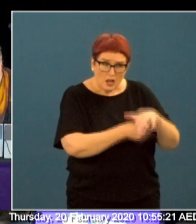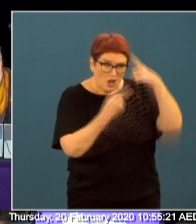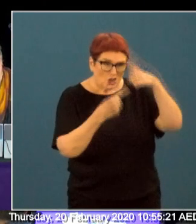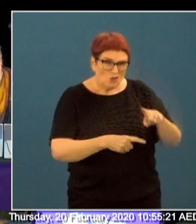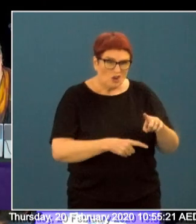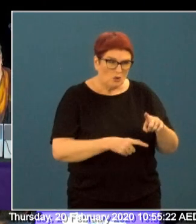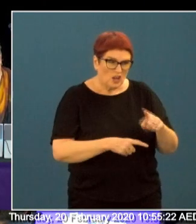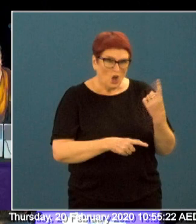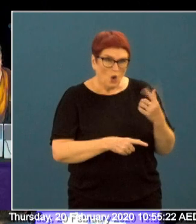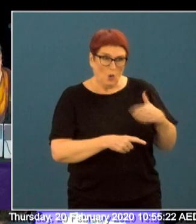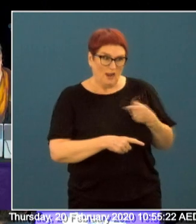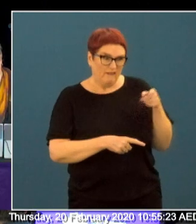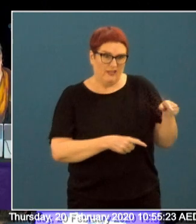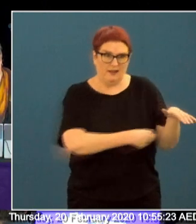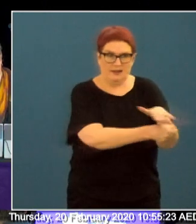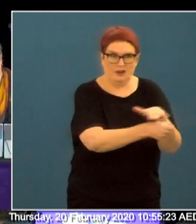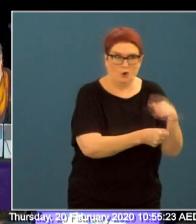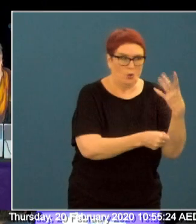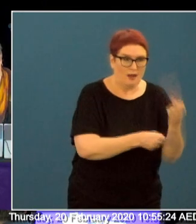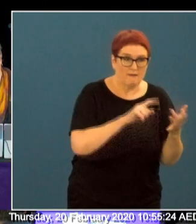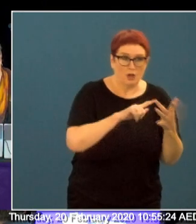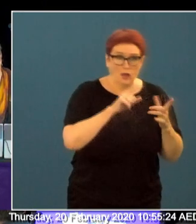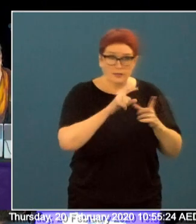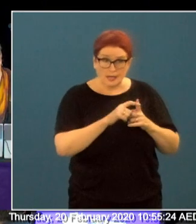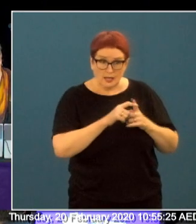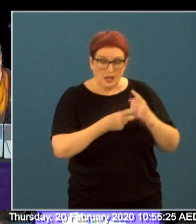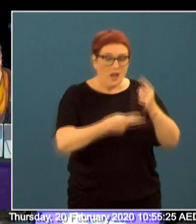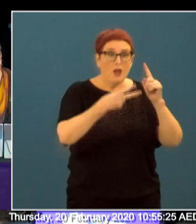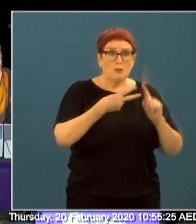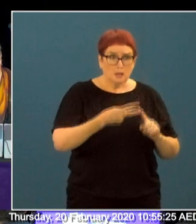in terms of intellectual disability, and also in more detail